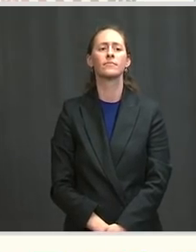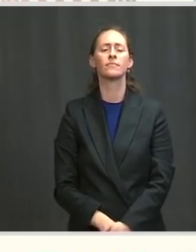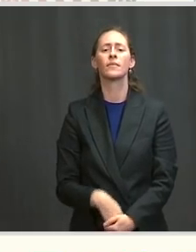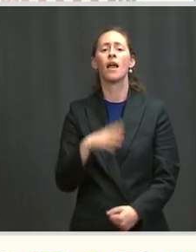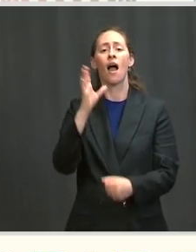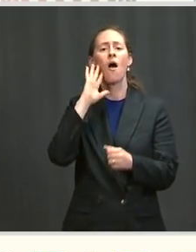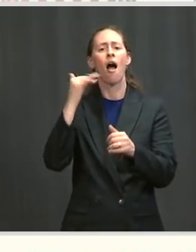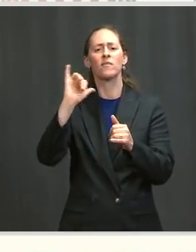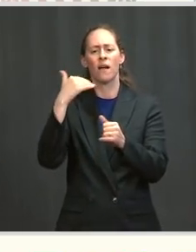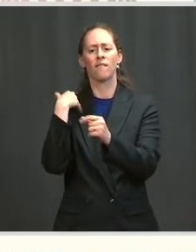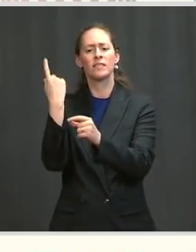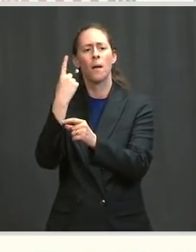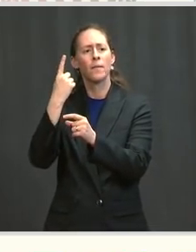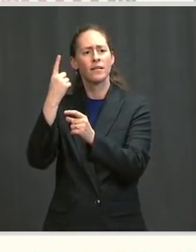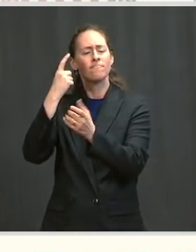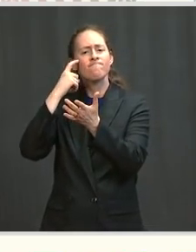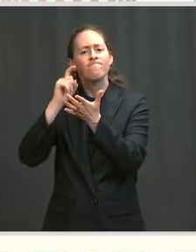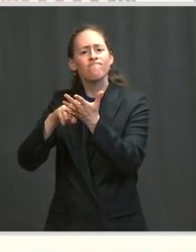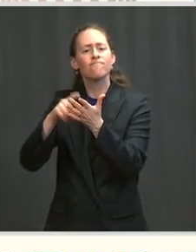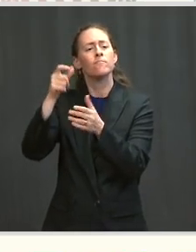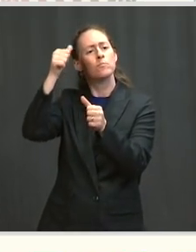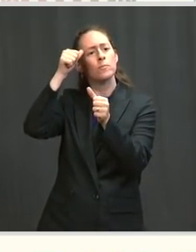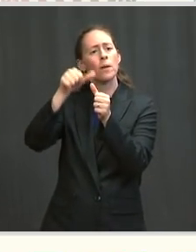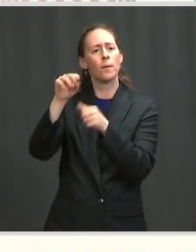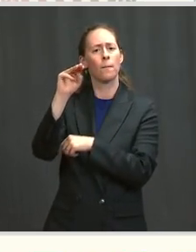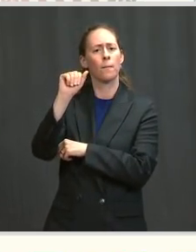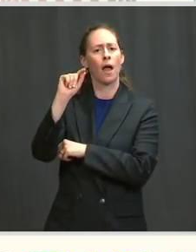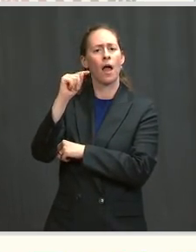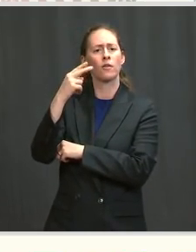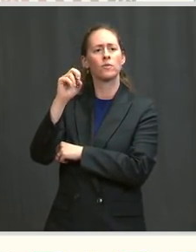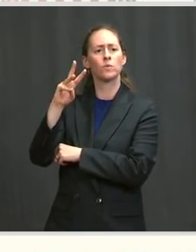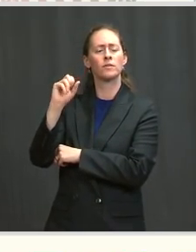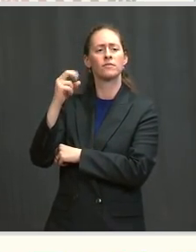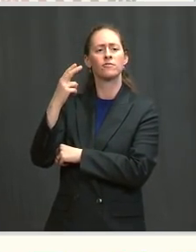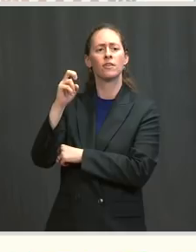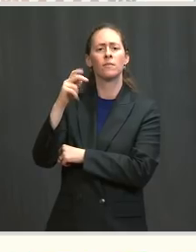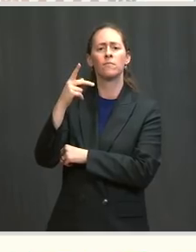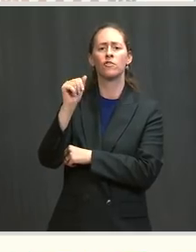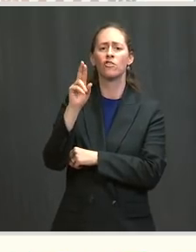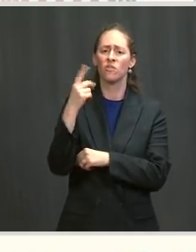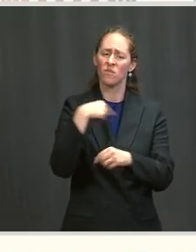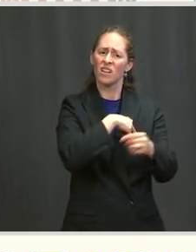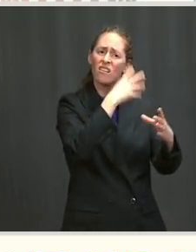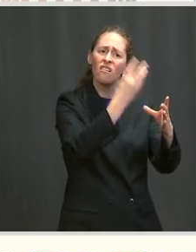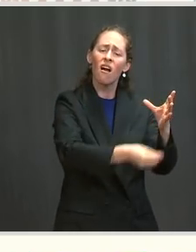has suffered and lost. But they're also reminders of this community's incredible resiliency,